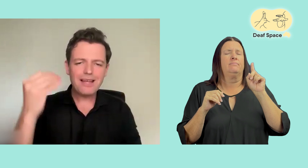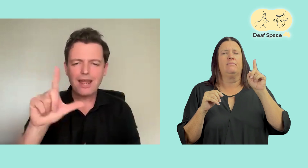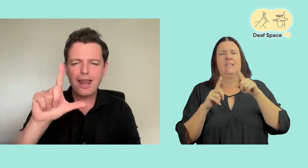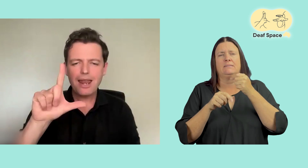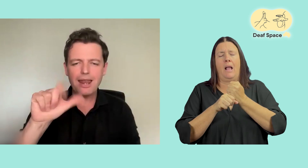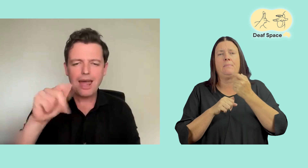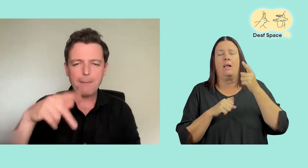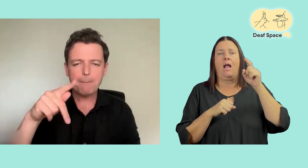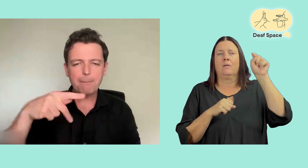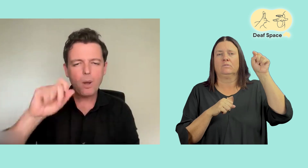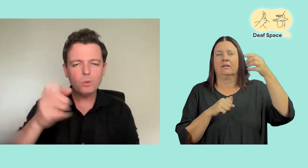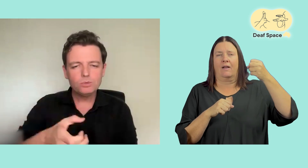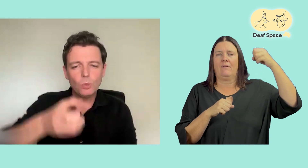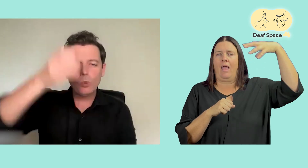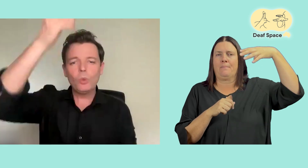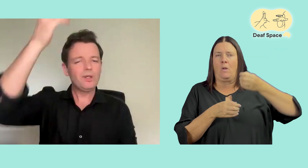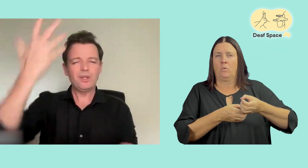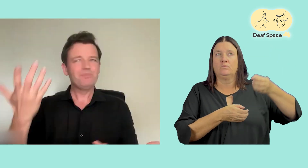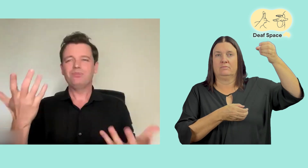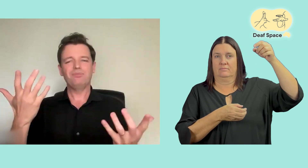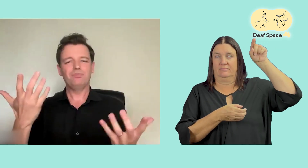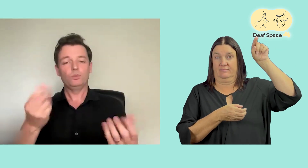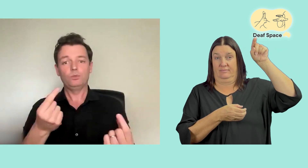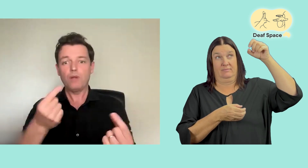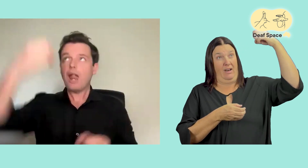As an example, they had many outdoor lamp posts.